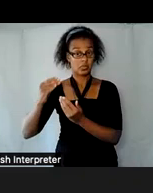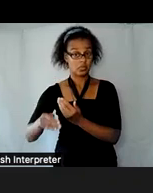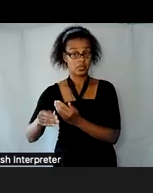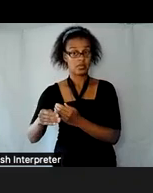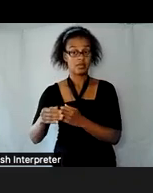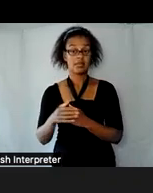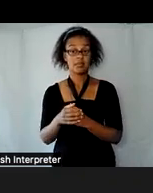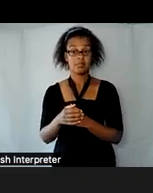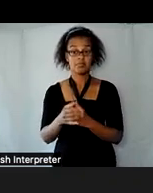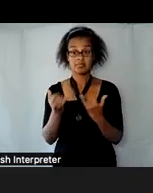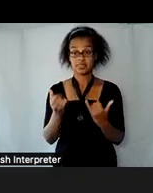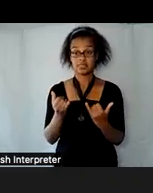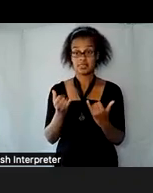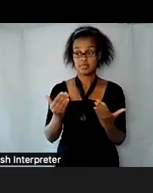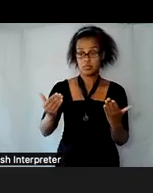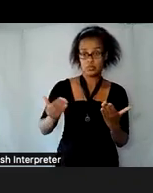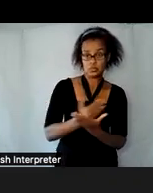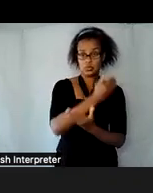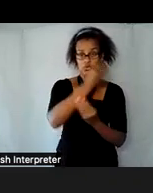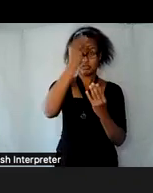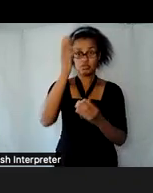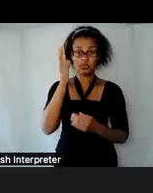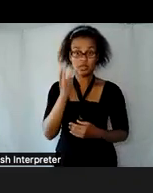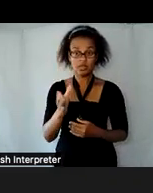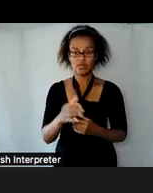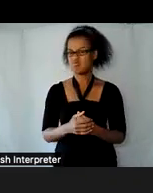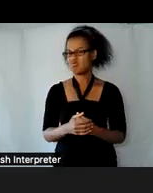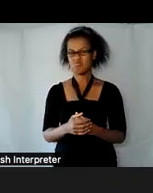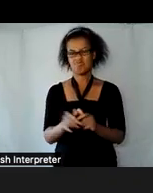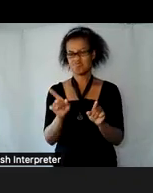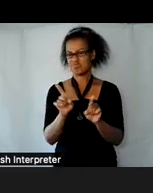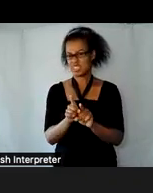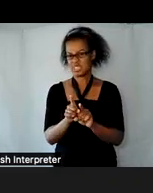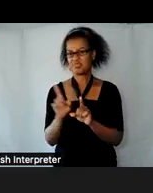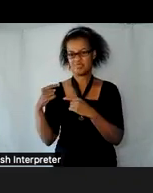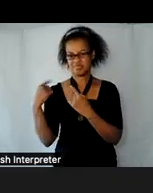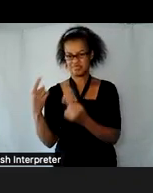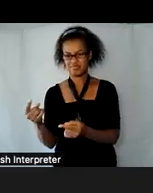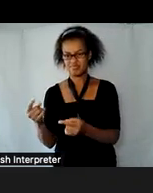new in this info session except you're going to meet a couple of new people.